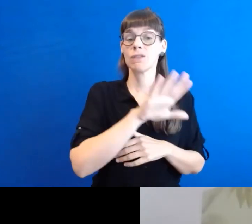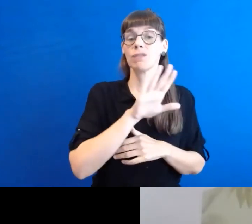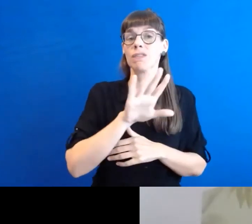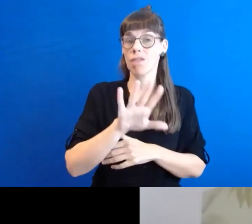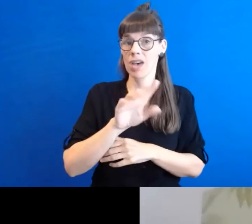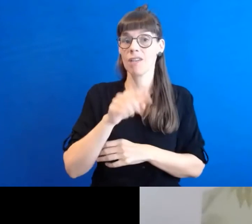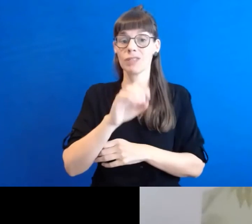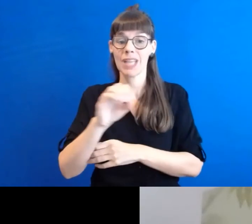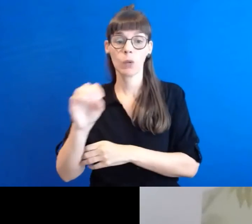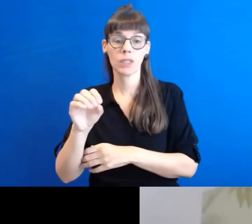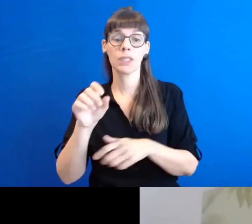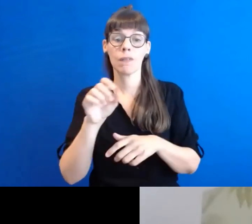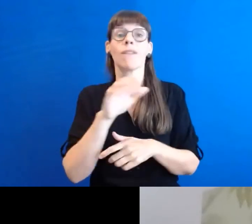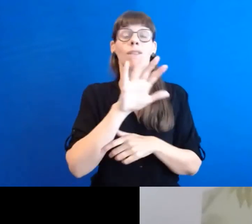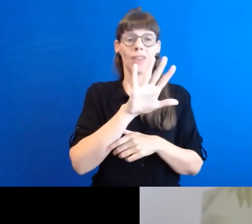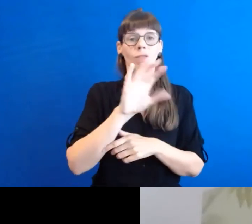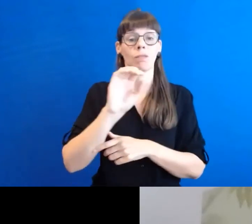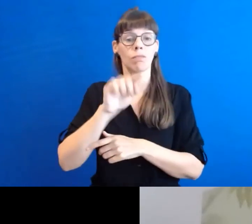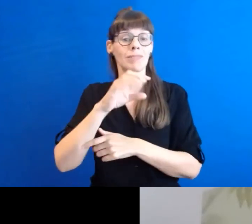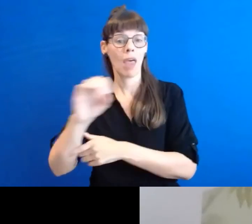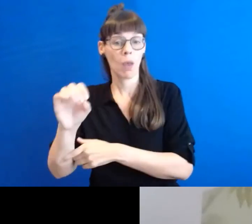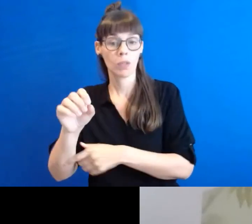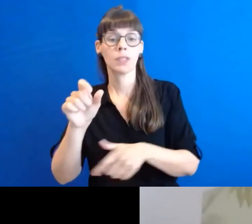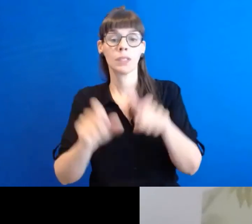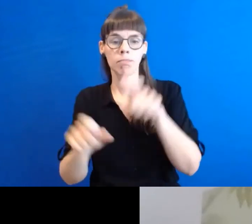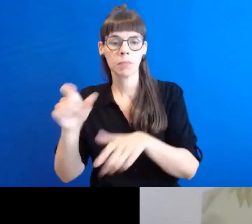for people with disabilities. What we can see up to last year around 5,000